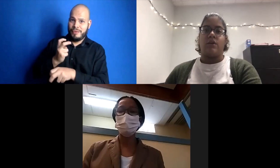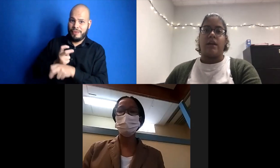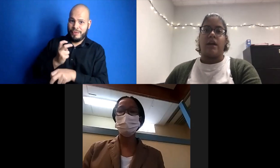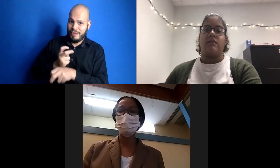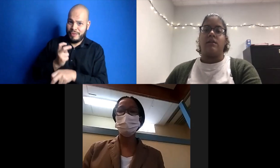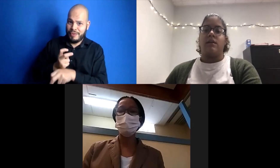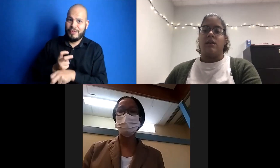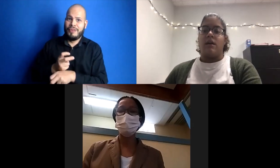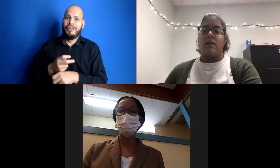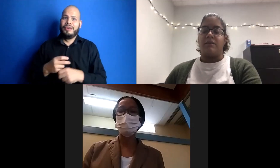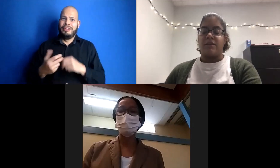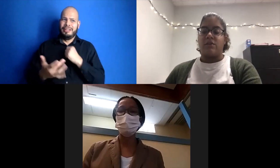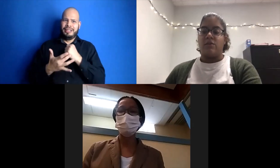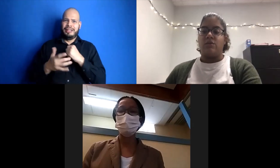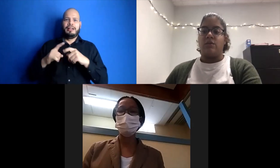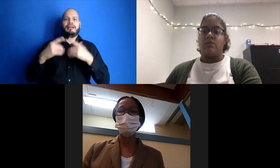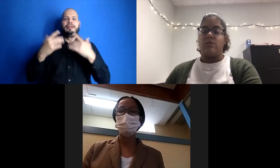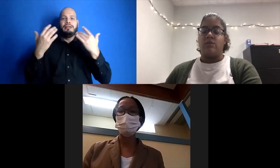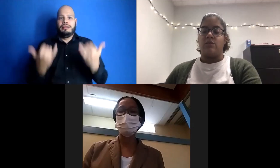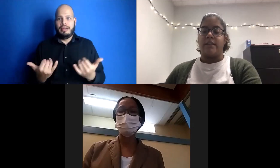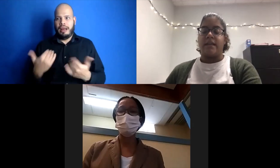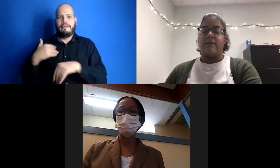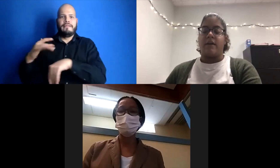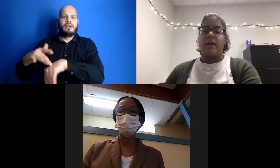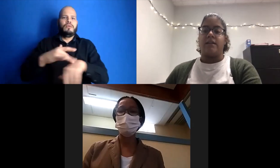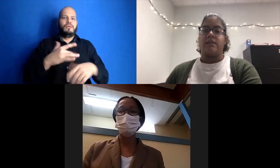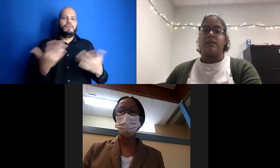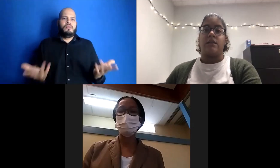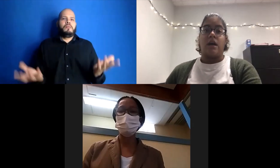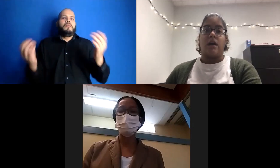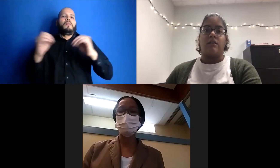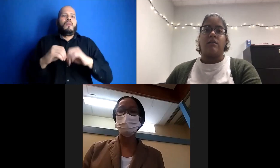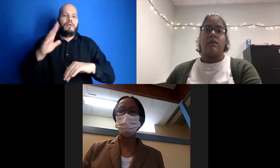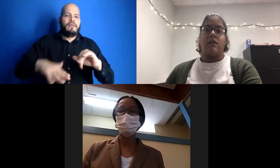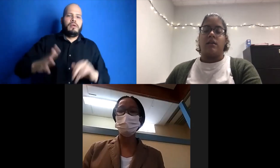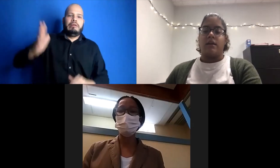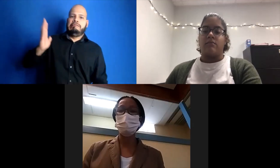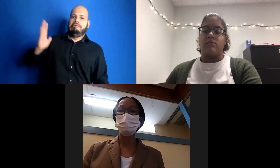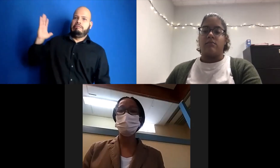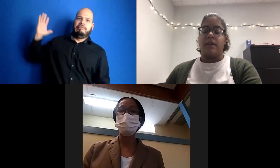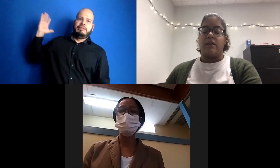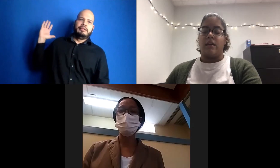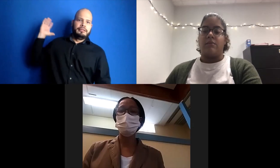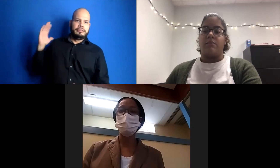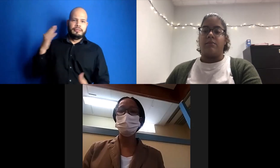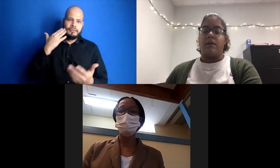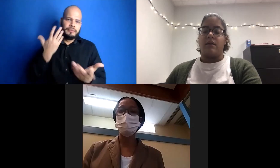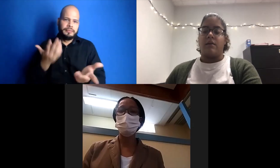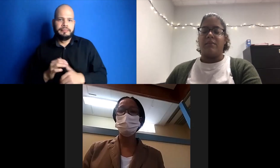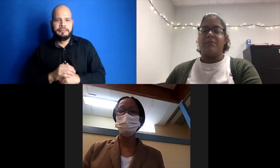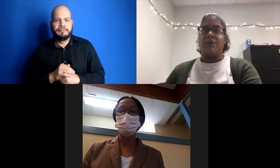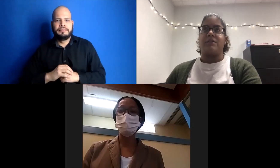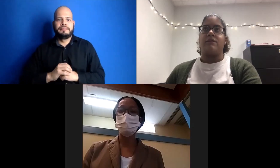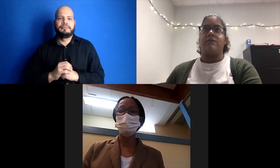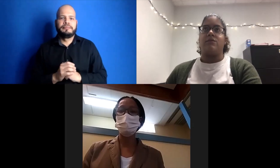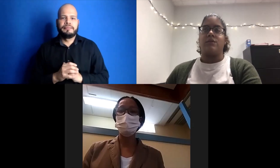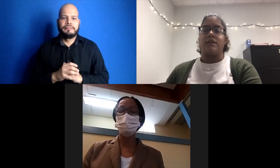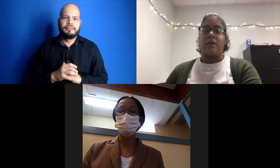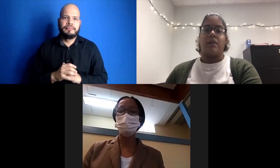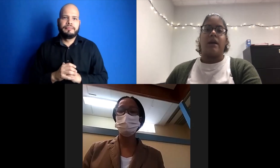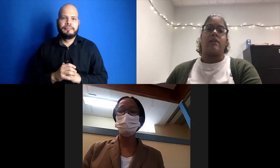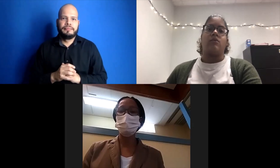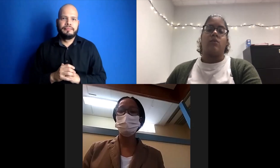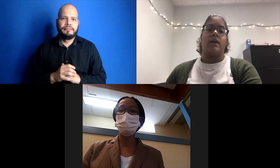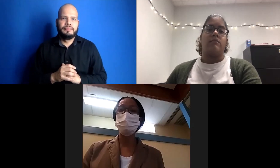not um especially those who don't who identify as non like being on a person who's not black white